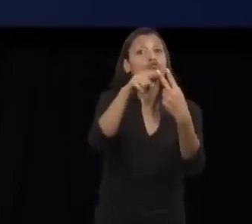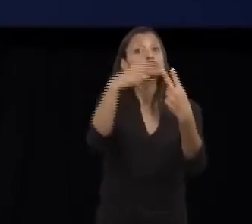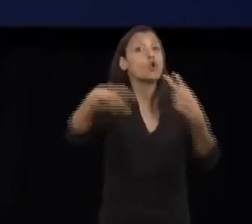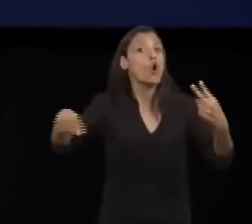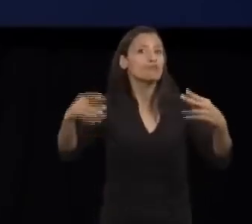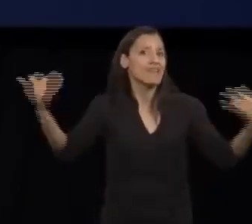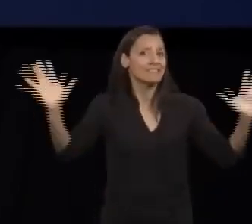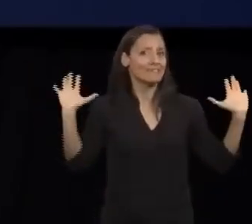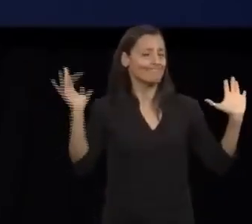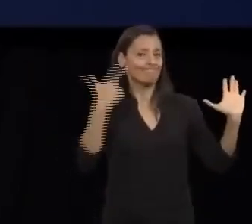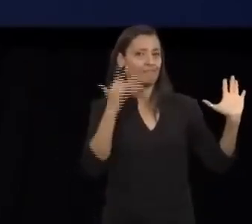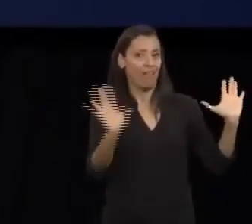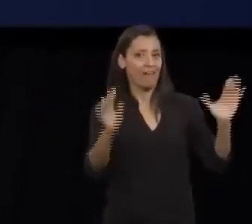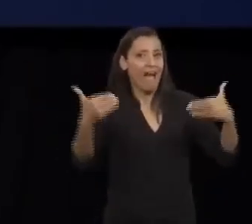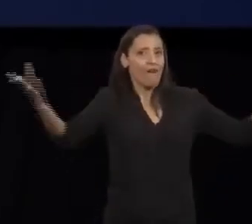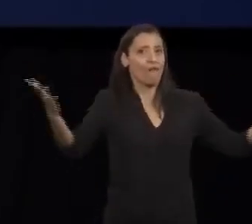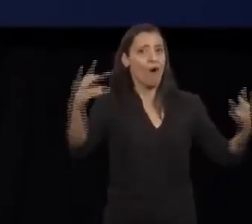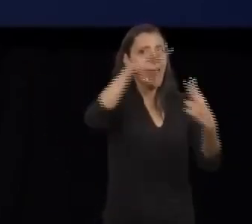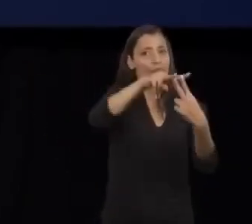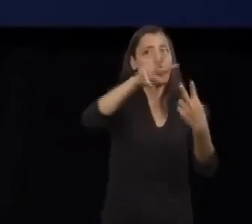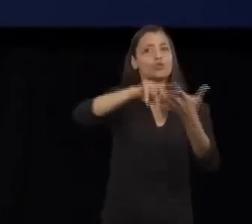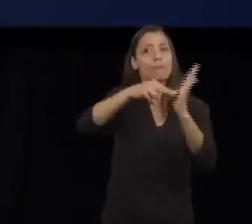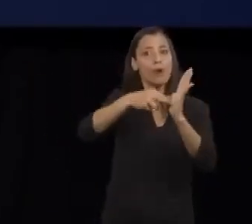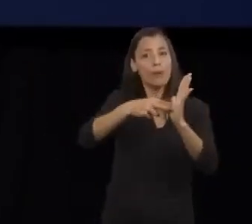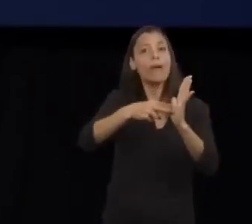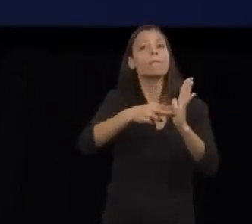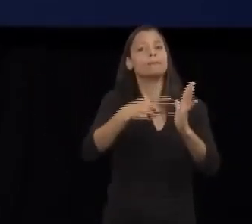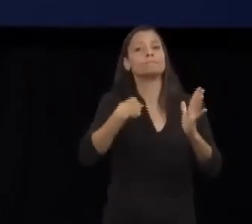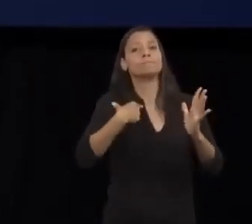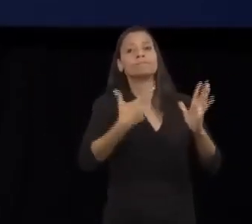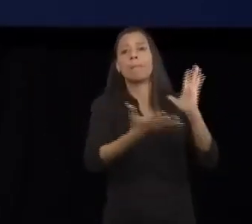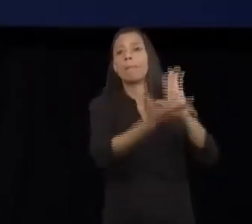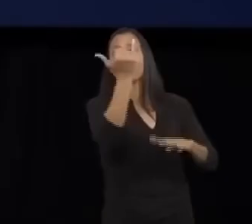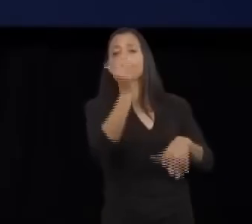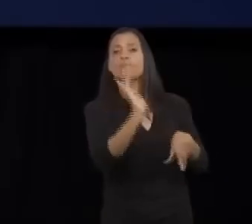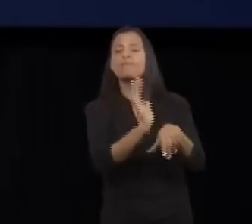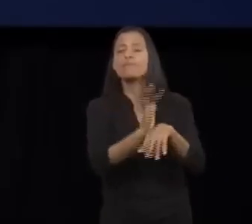And then, what does all this come to? Well, this comes that in equilibrium,